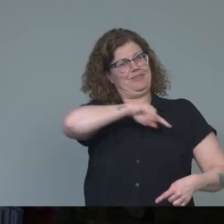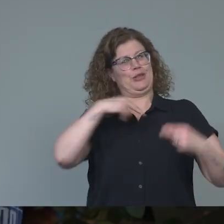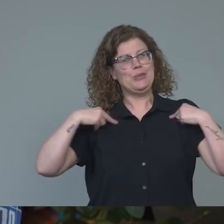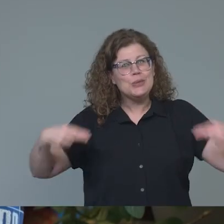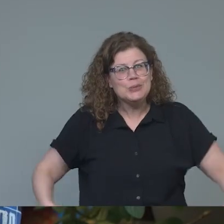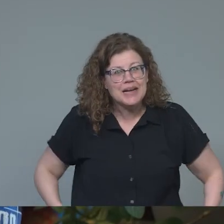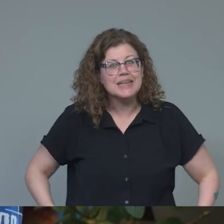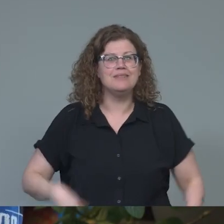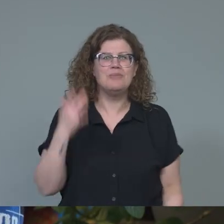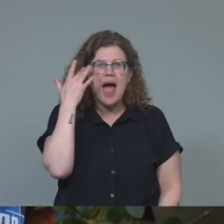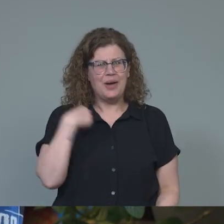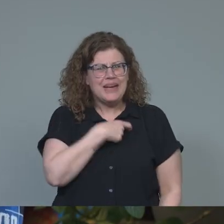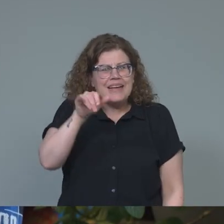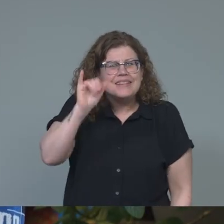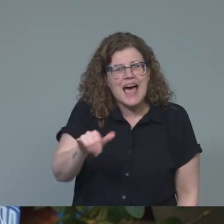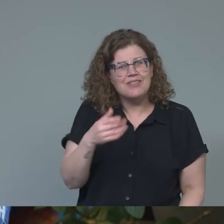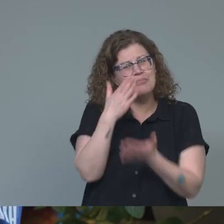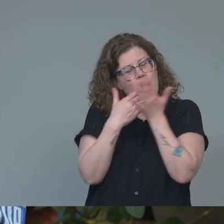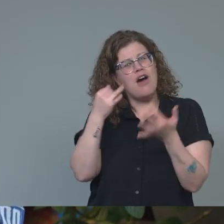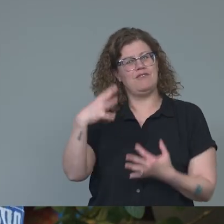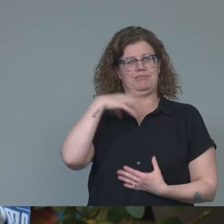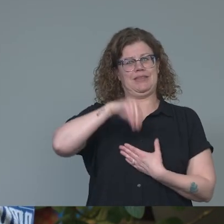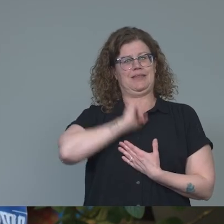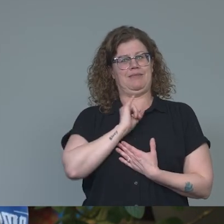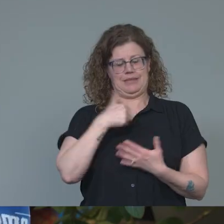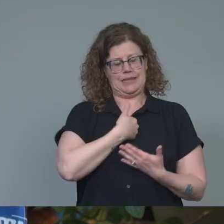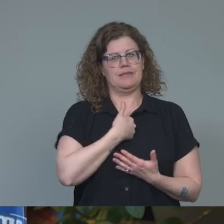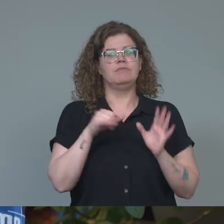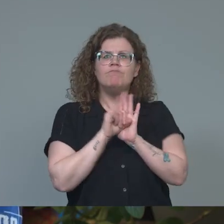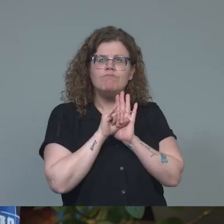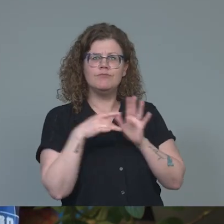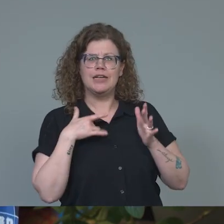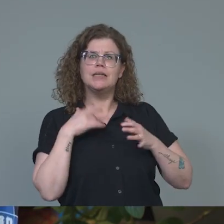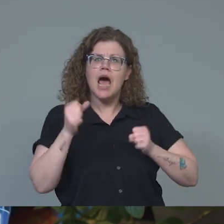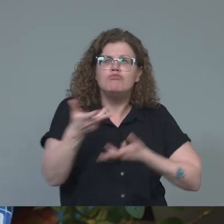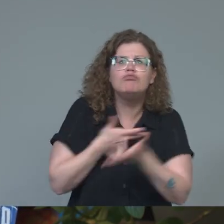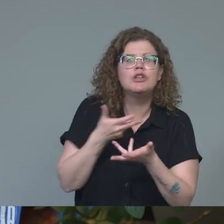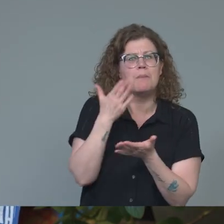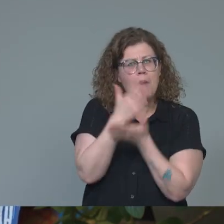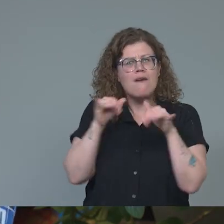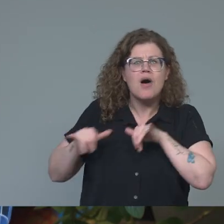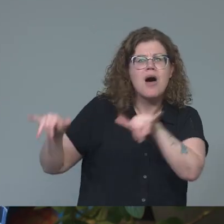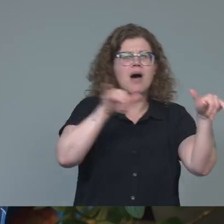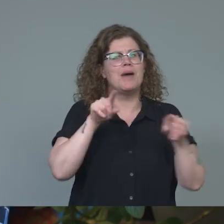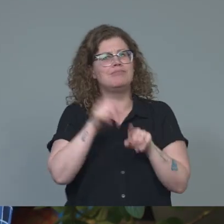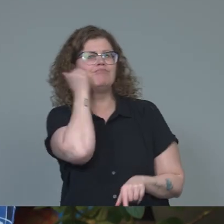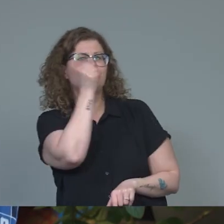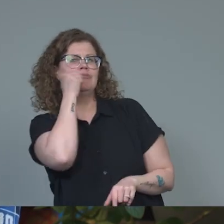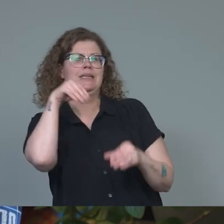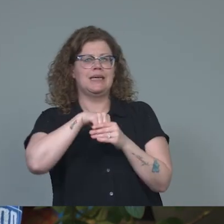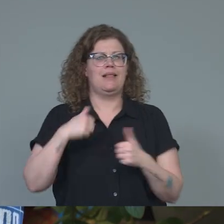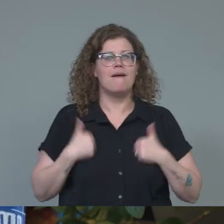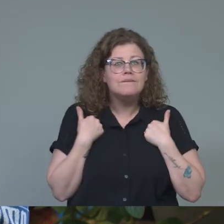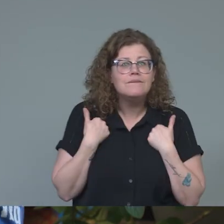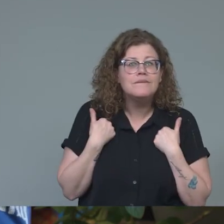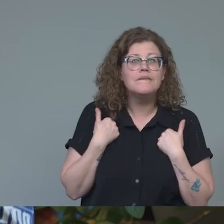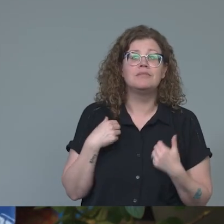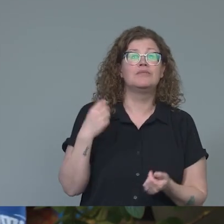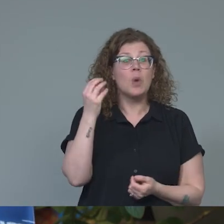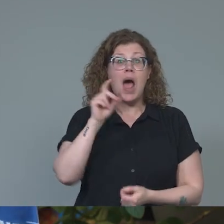I think asking help, asking for help it's not a bad thing. It's not about because we’re human,